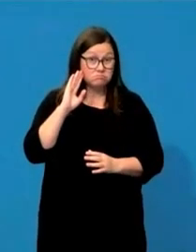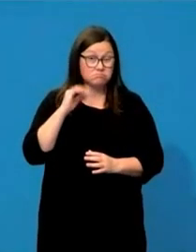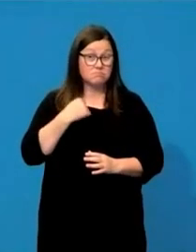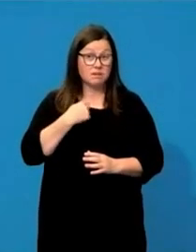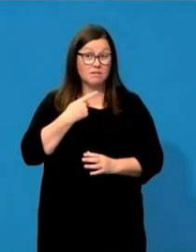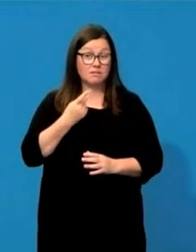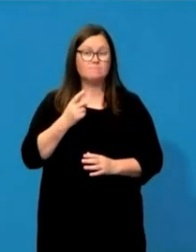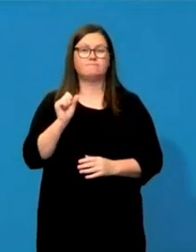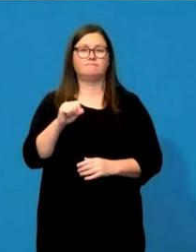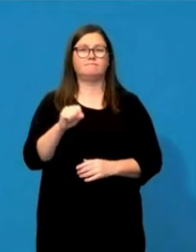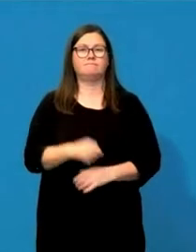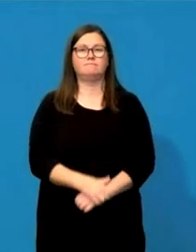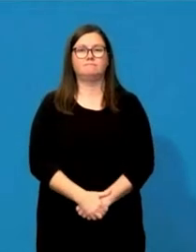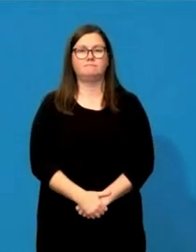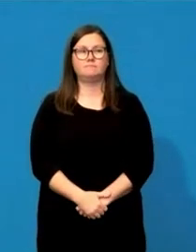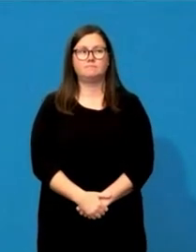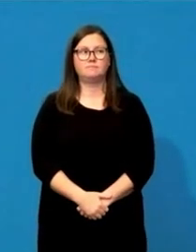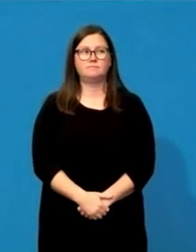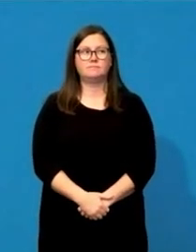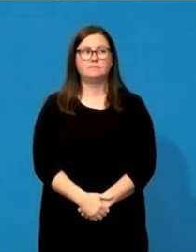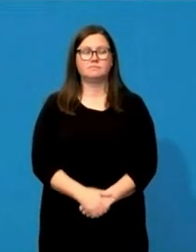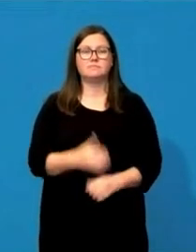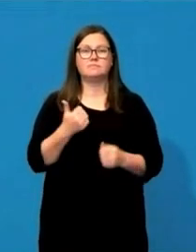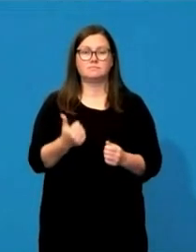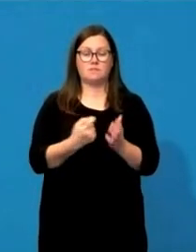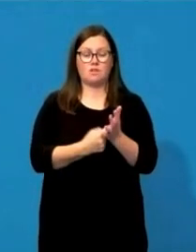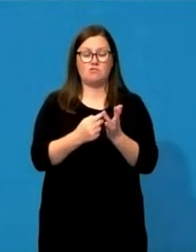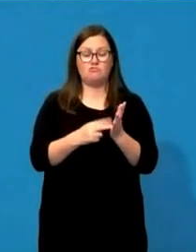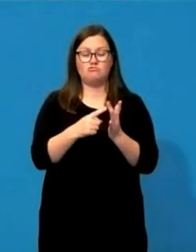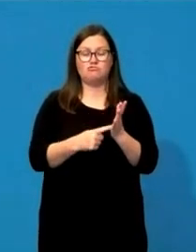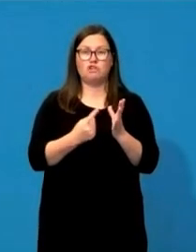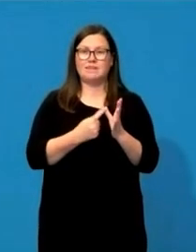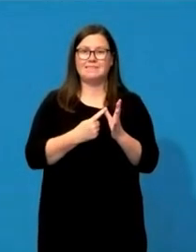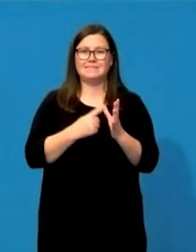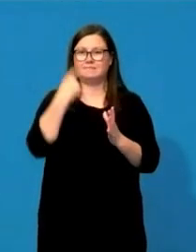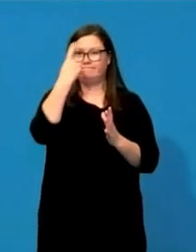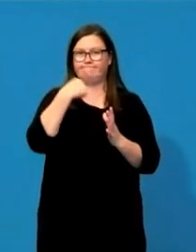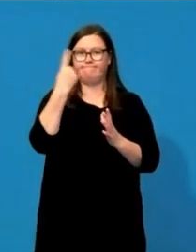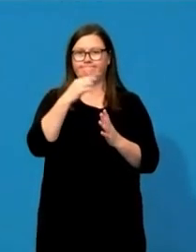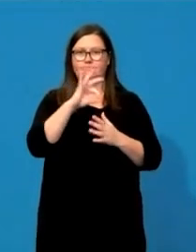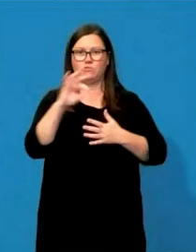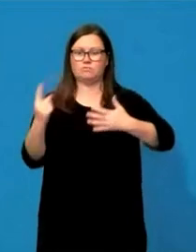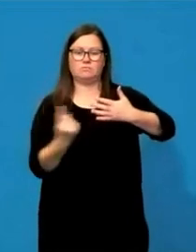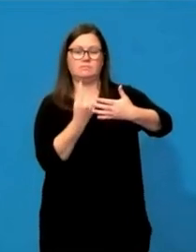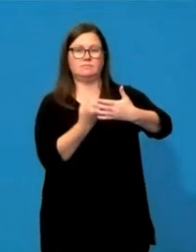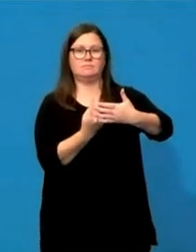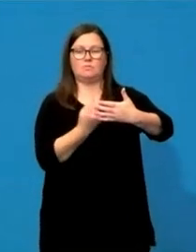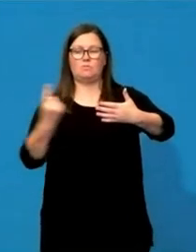So, Ronita will be appearing off camera, and we will speak with - speak with